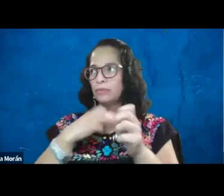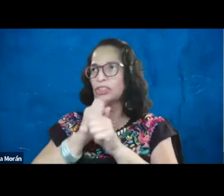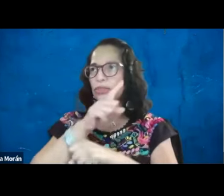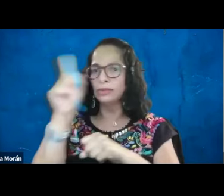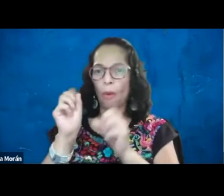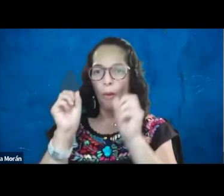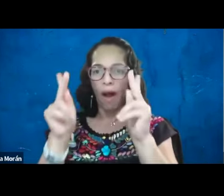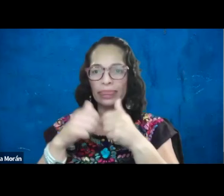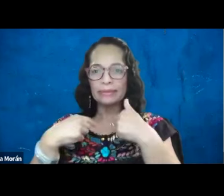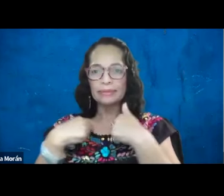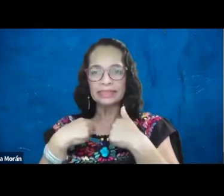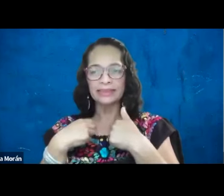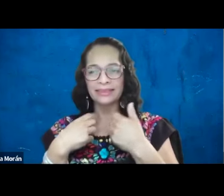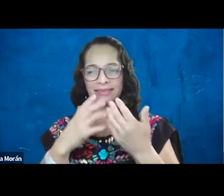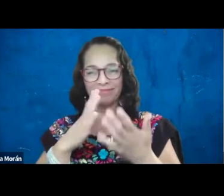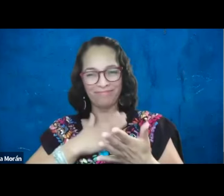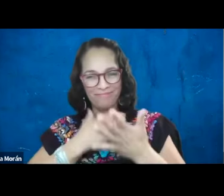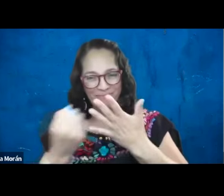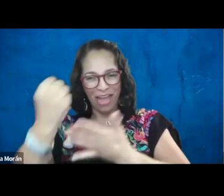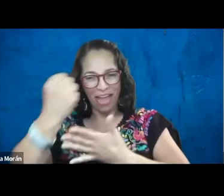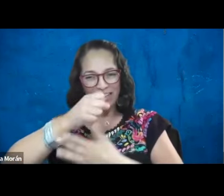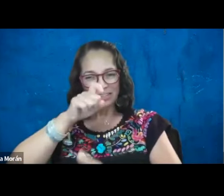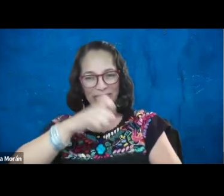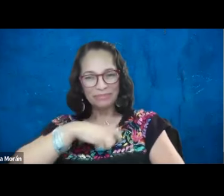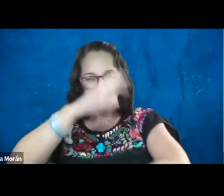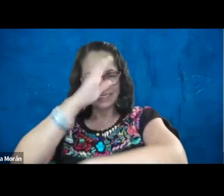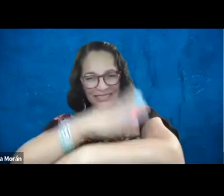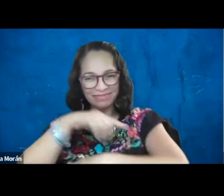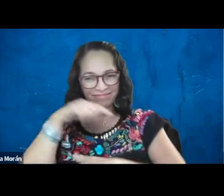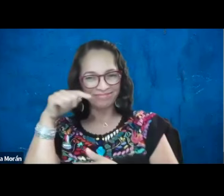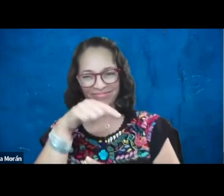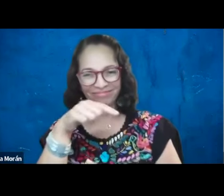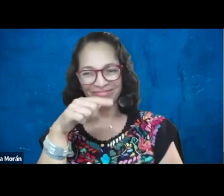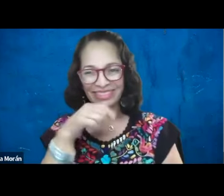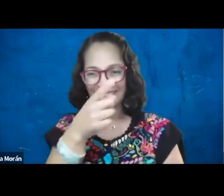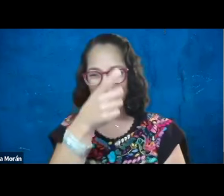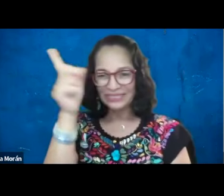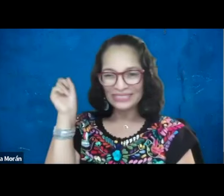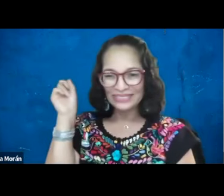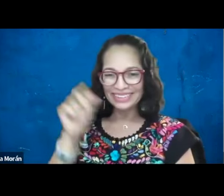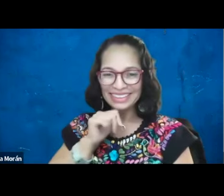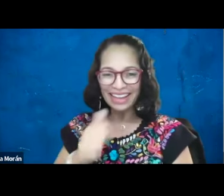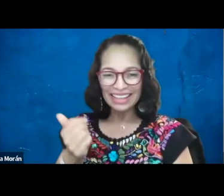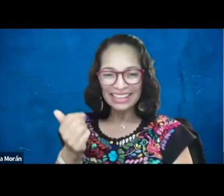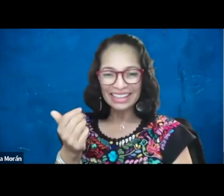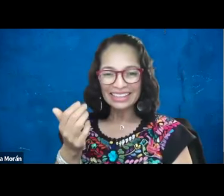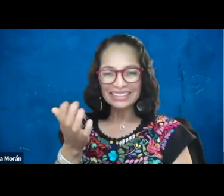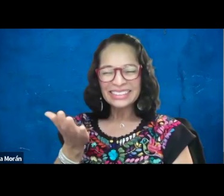I wanted to make sure that I was following people's expectations, making sure that people were okay with it,